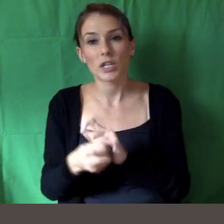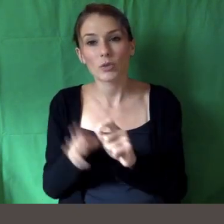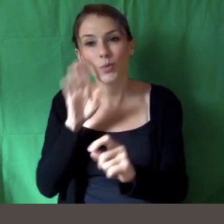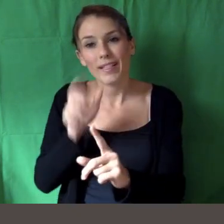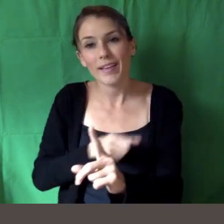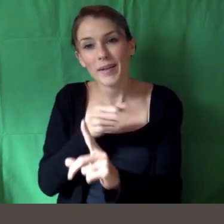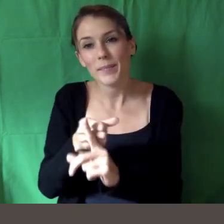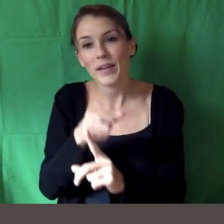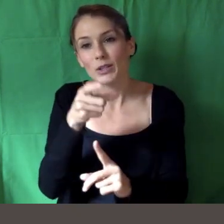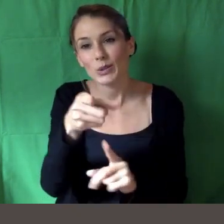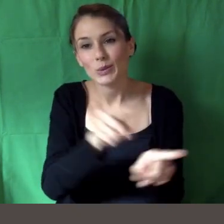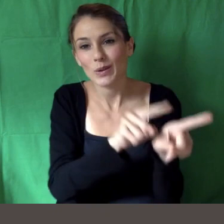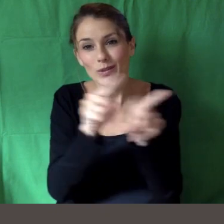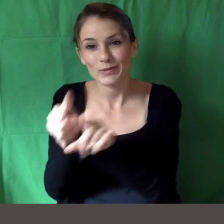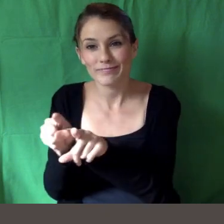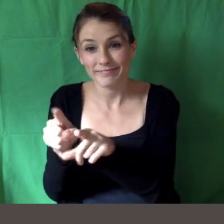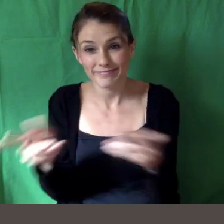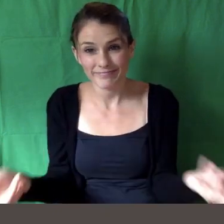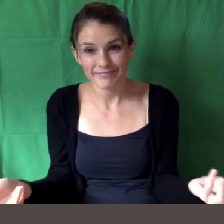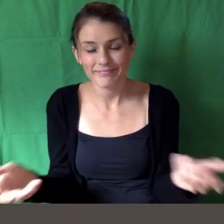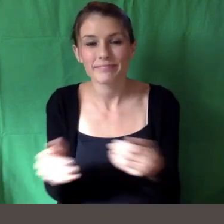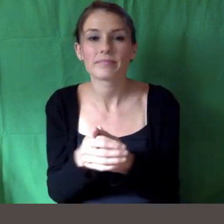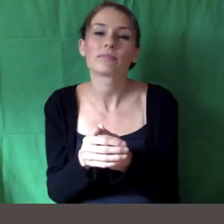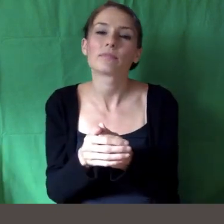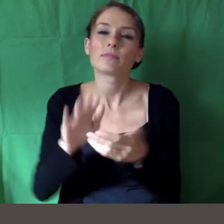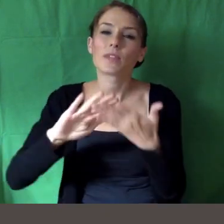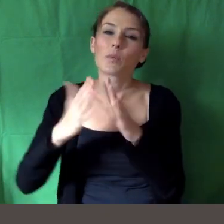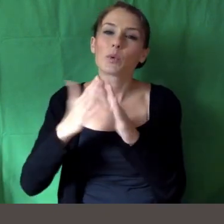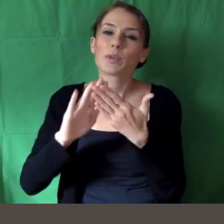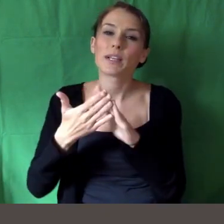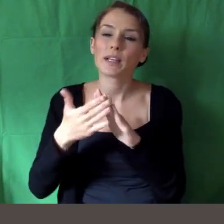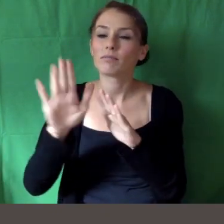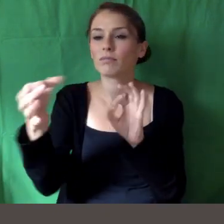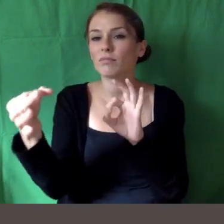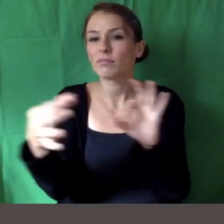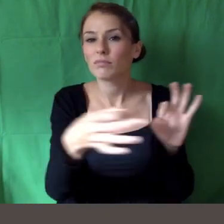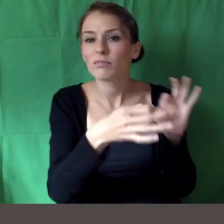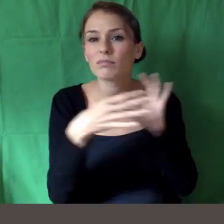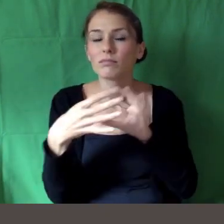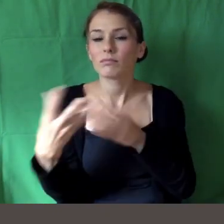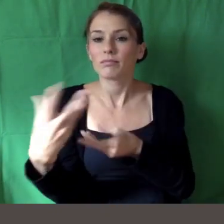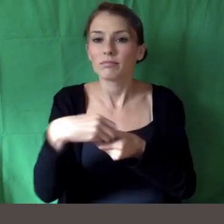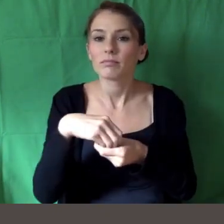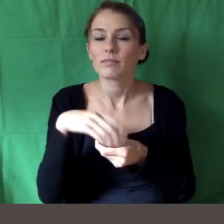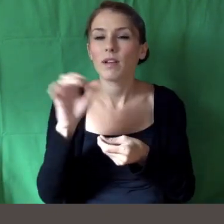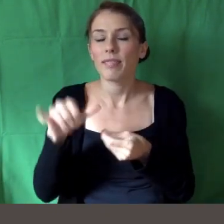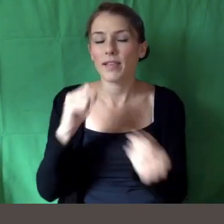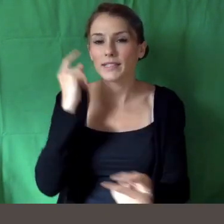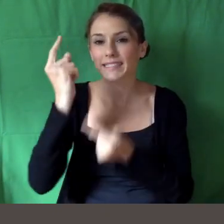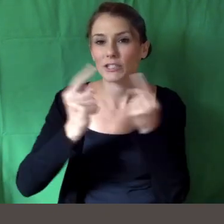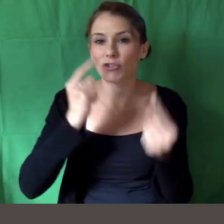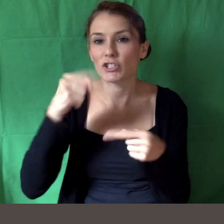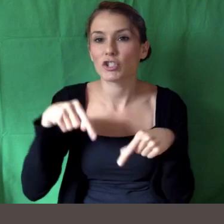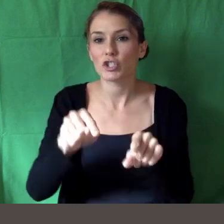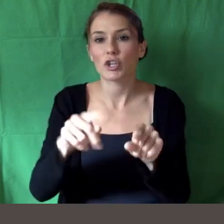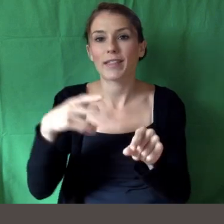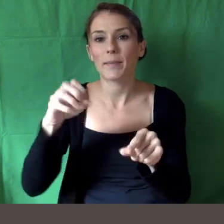impact you as well. The community input are taking into consideration during the PEP discussion